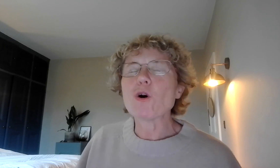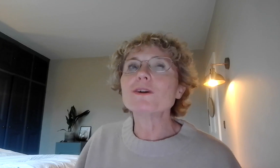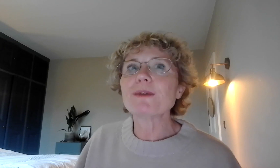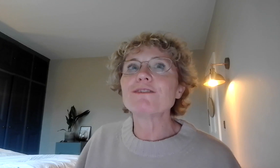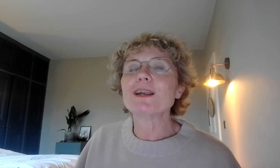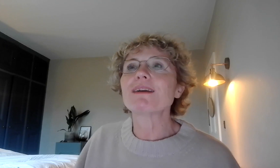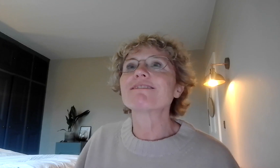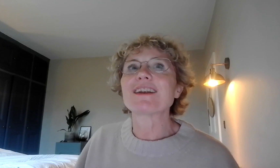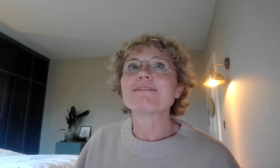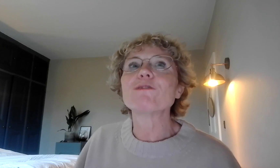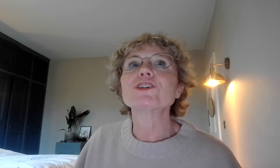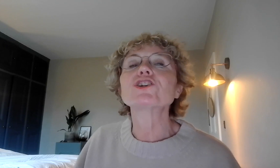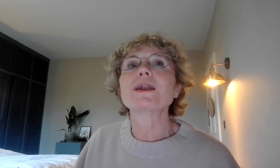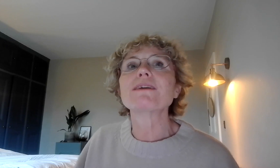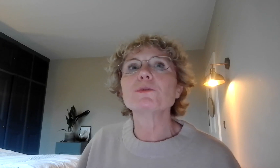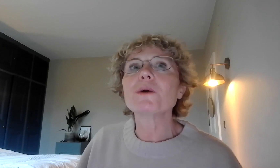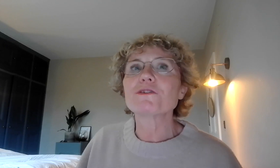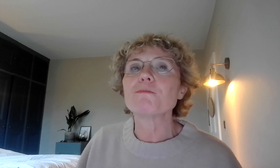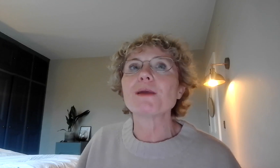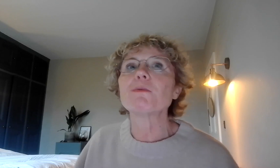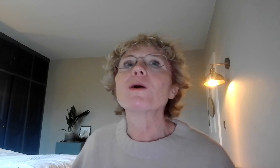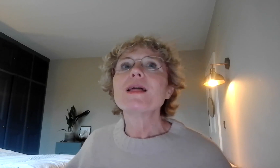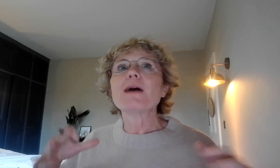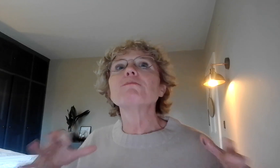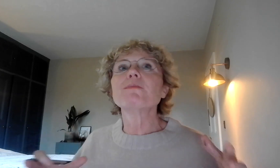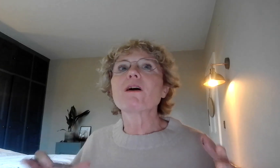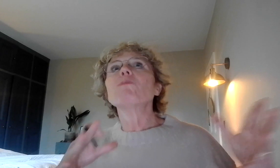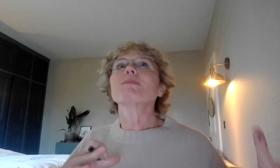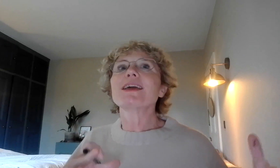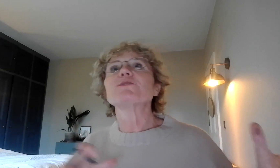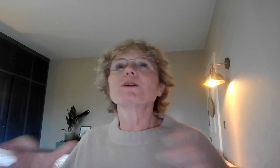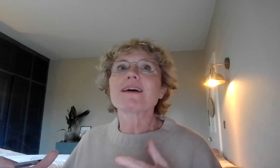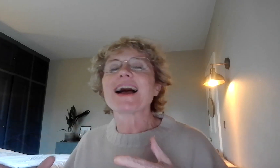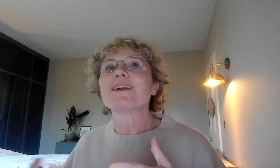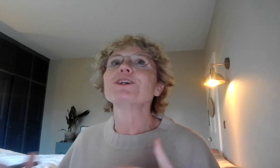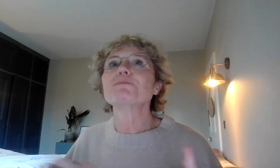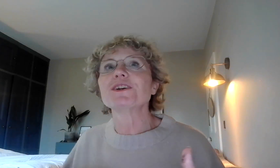I've always been a really big fan of focus, because whenever you work with a group of people, there are people that go, "What about this?", "What about that?" And "We should be